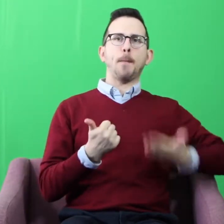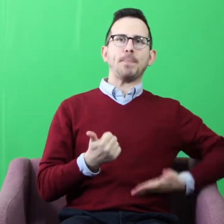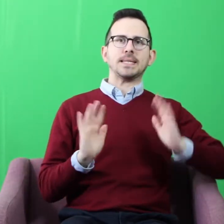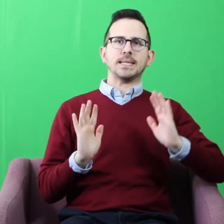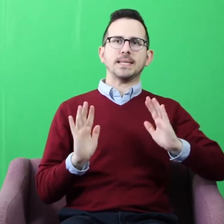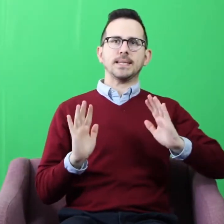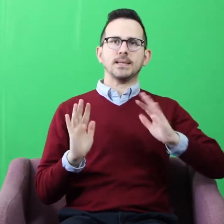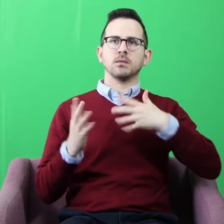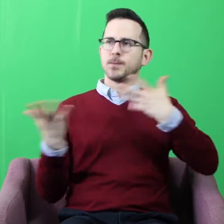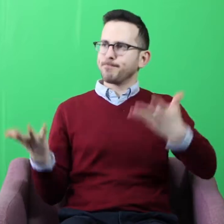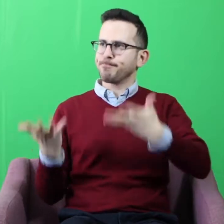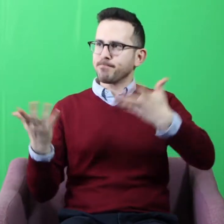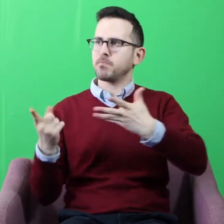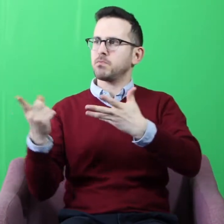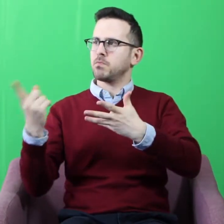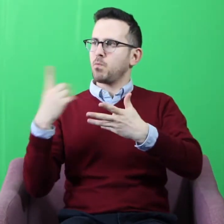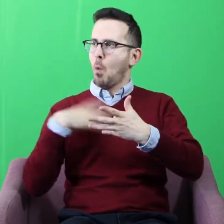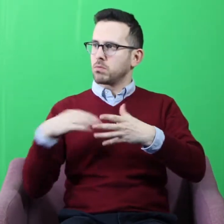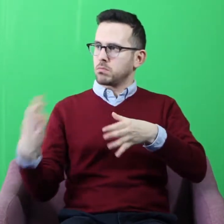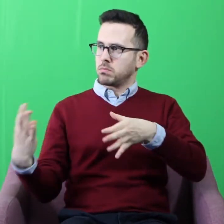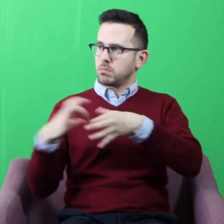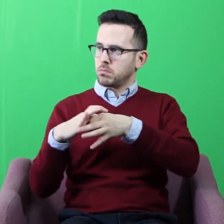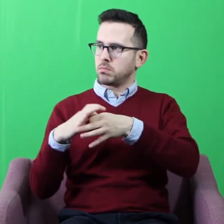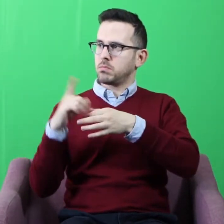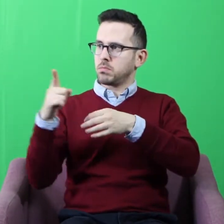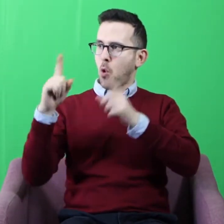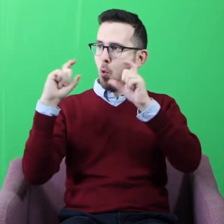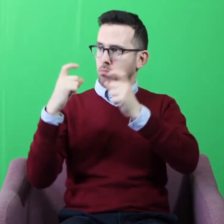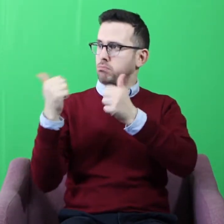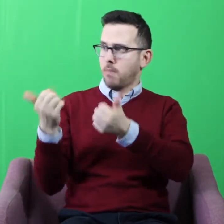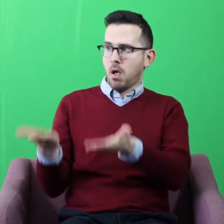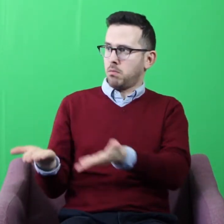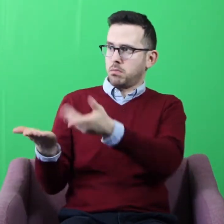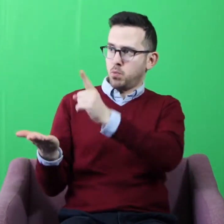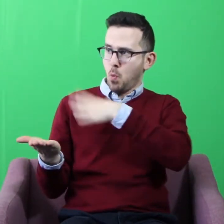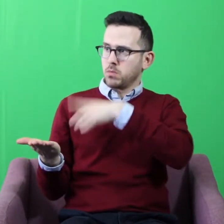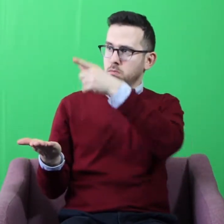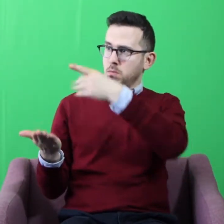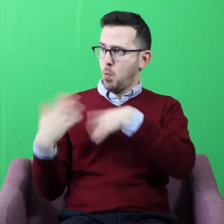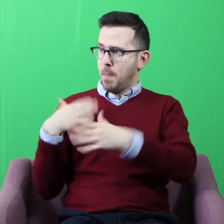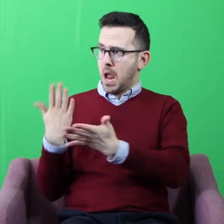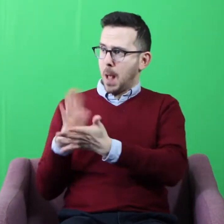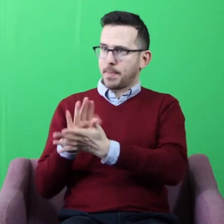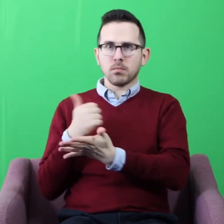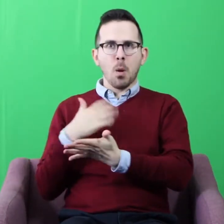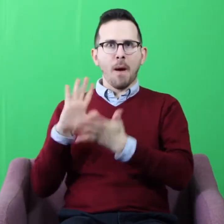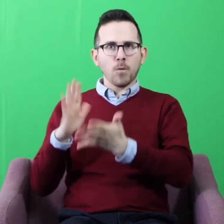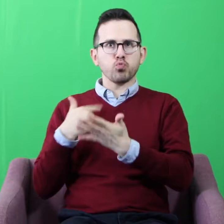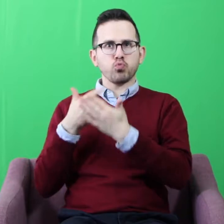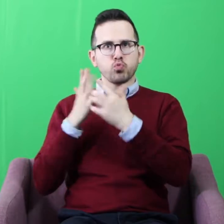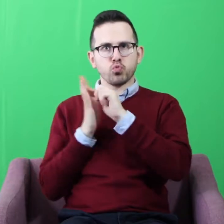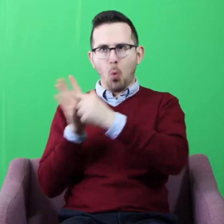I can show the Deaf client that if they want to go to college they can do so and encourage them.